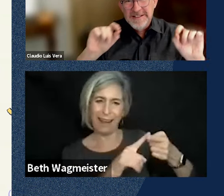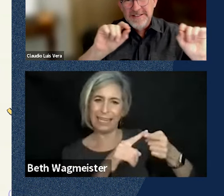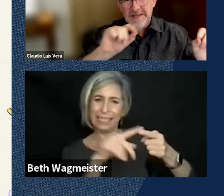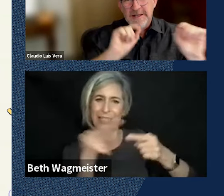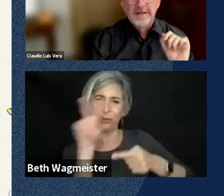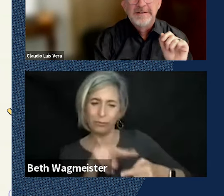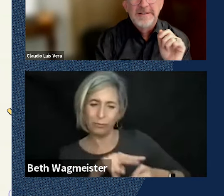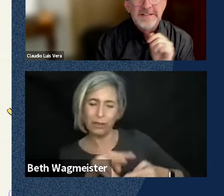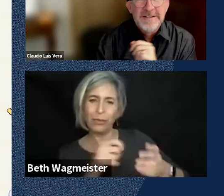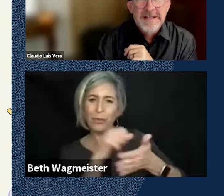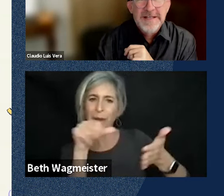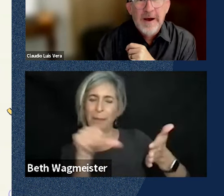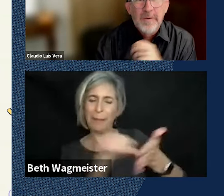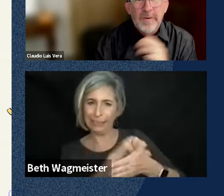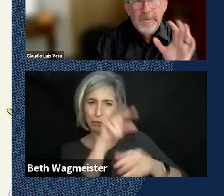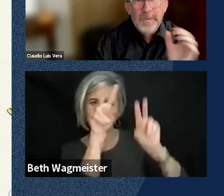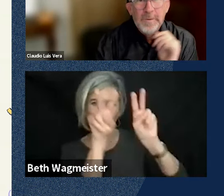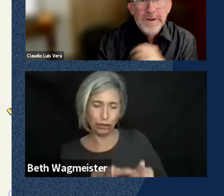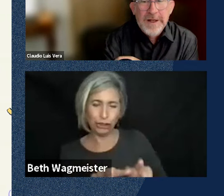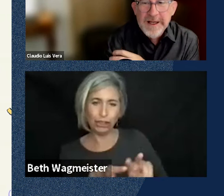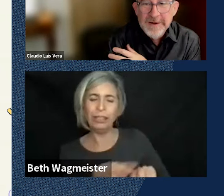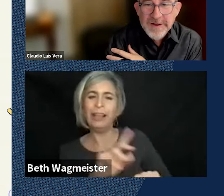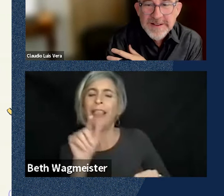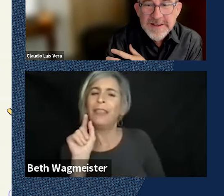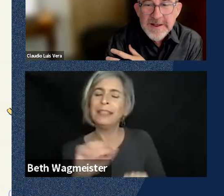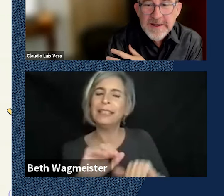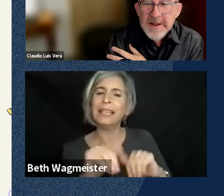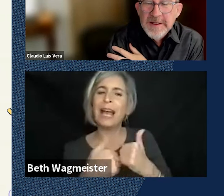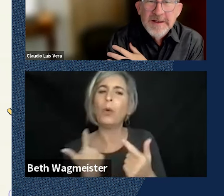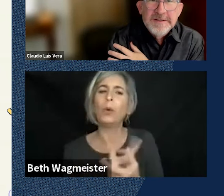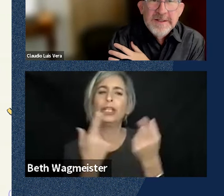And this is, this is how we could handle this.